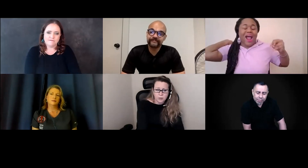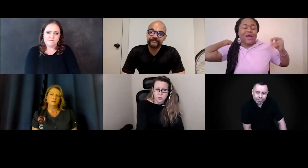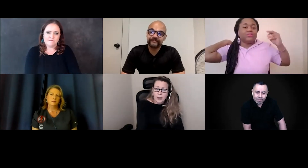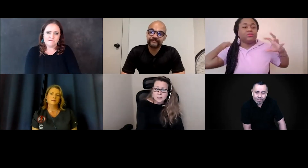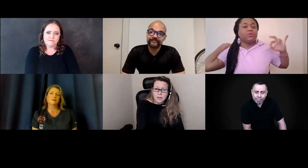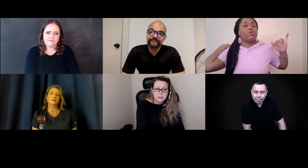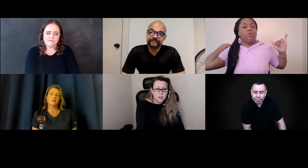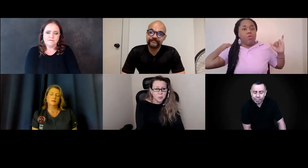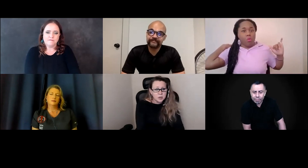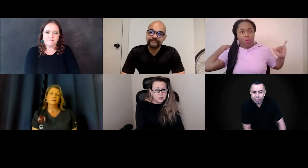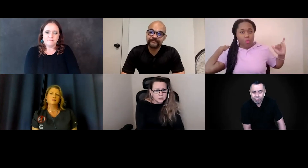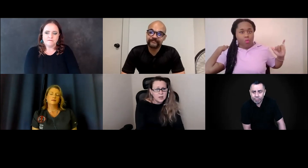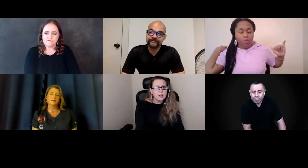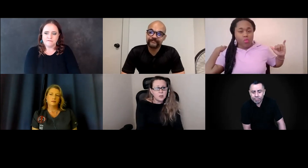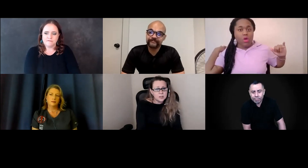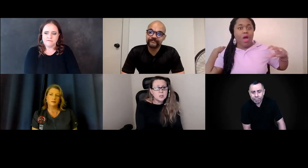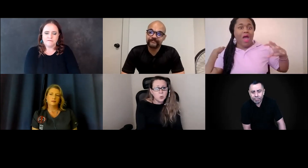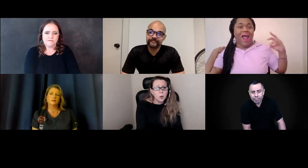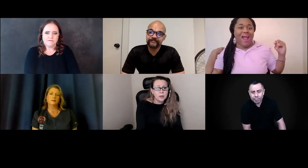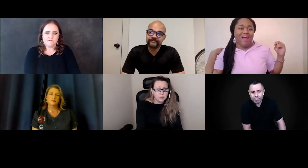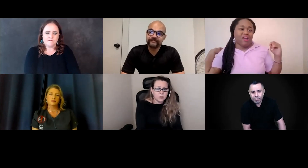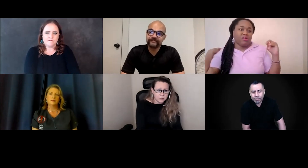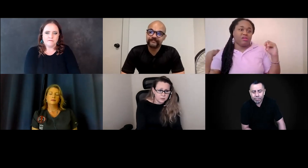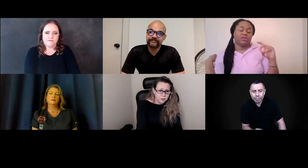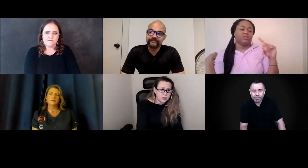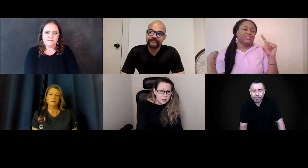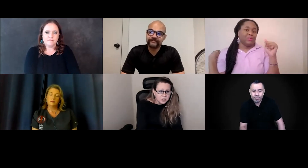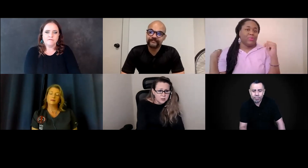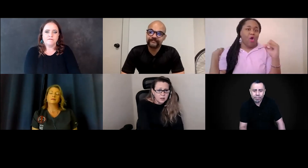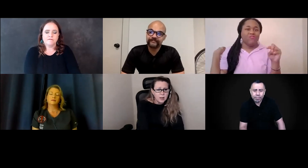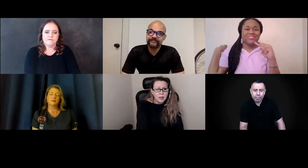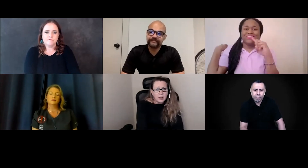a right as a person this is what we need for effective communication.